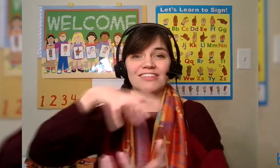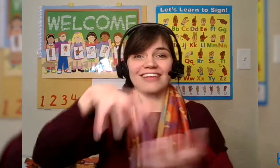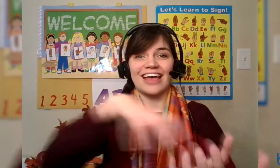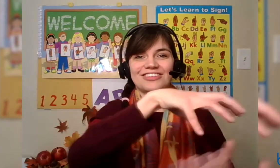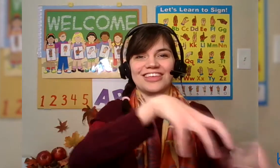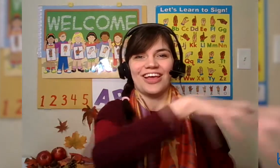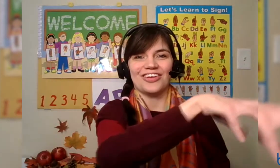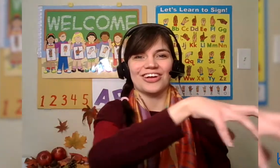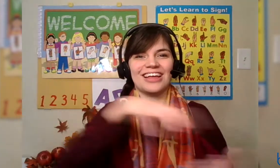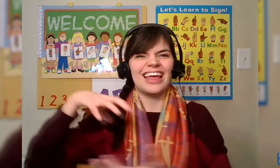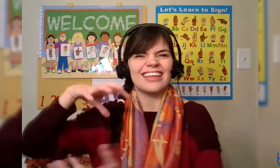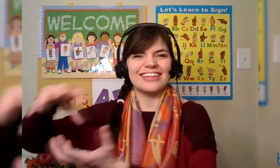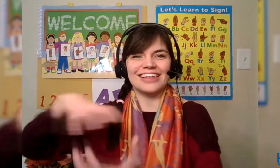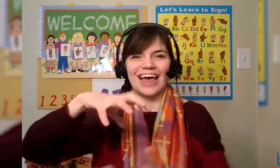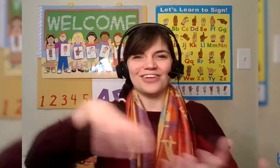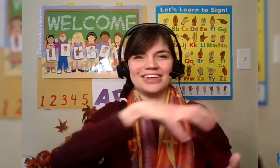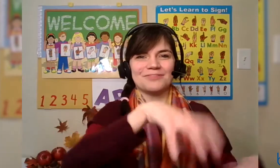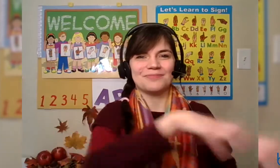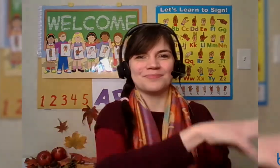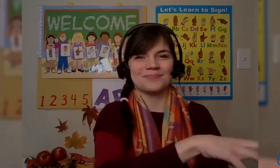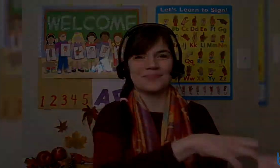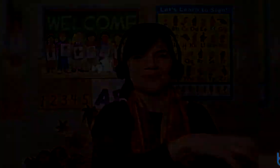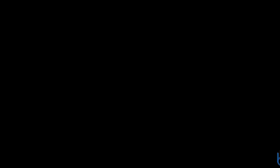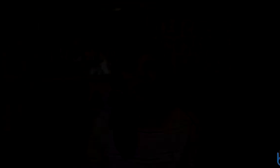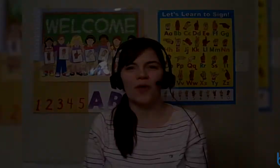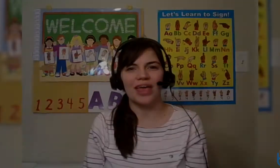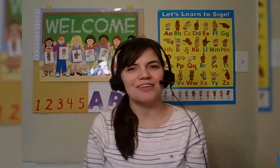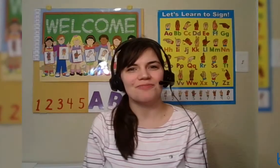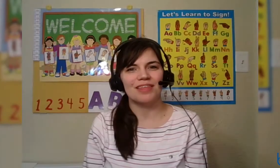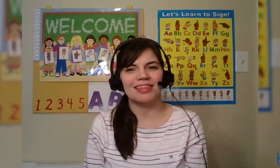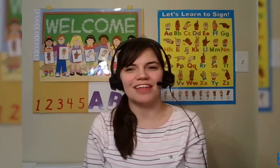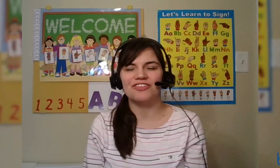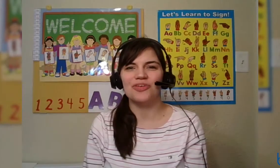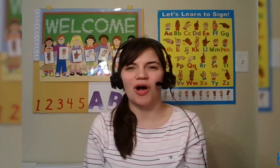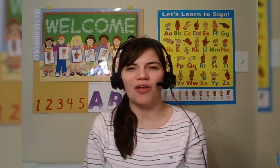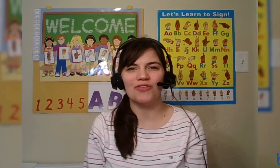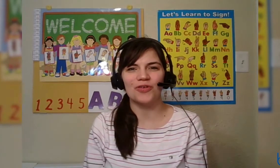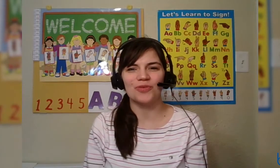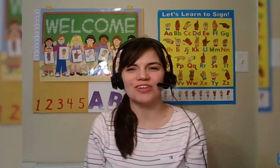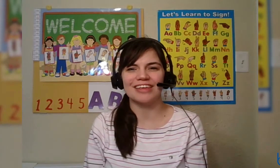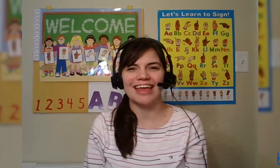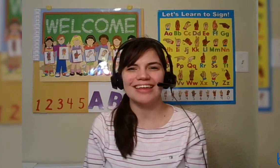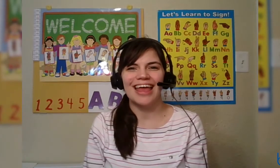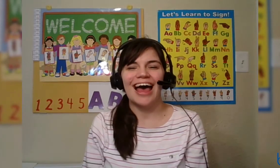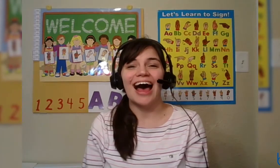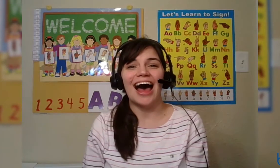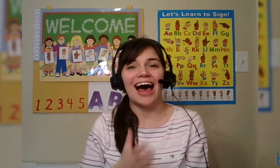to the other: cloudy. Okay, let's do all of those words again. I